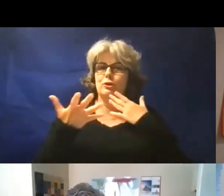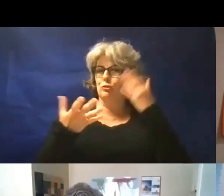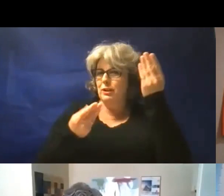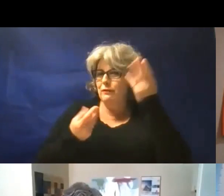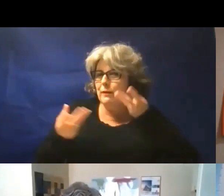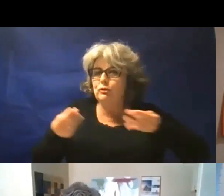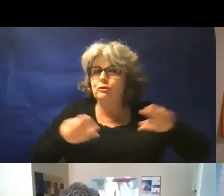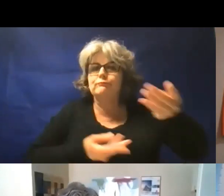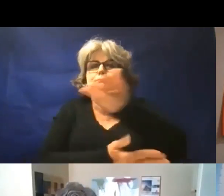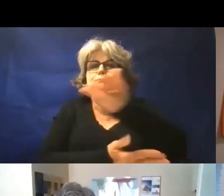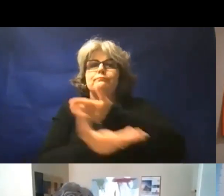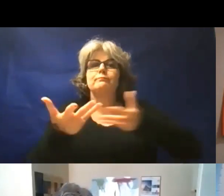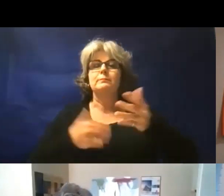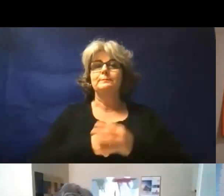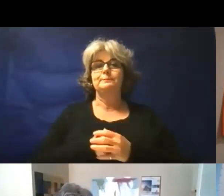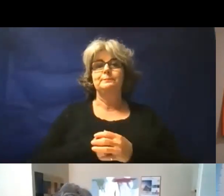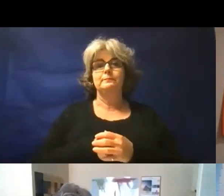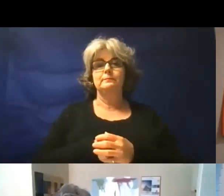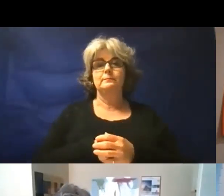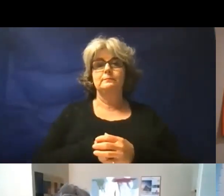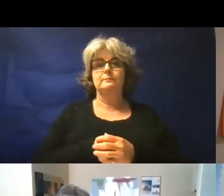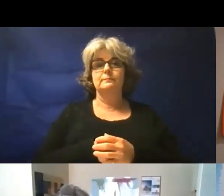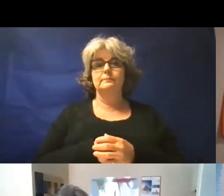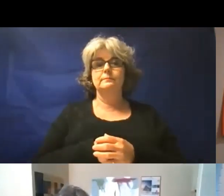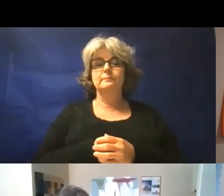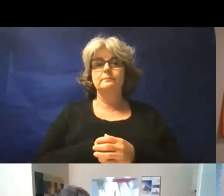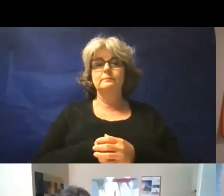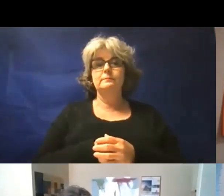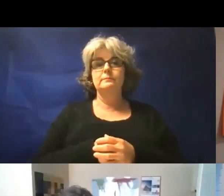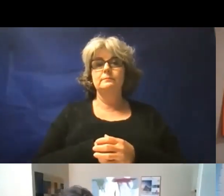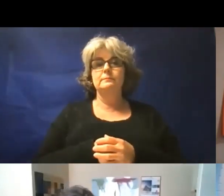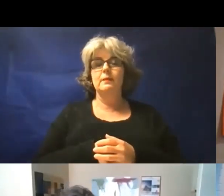i know for example talking about the you know the risk matrix you mentioned there were a lot